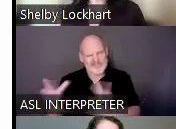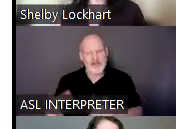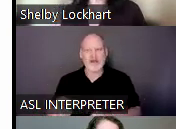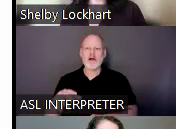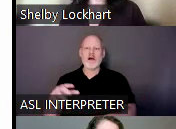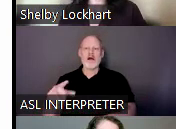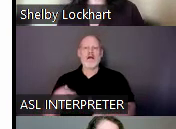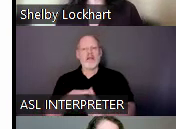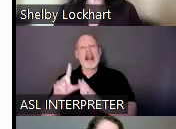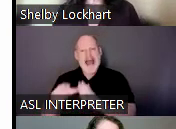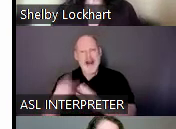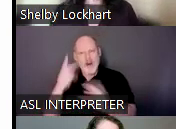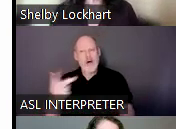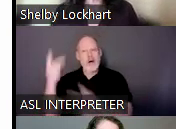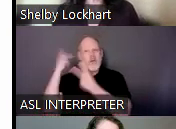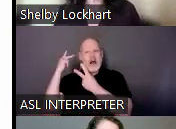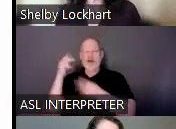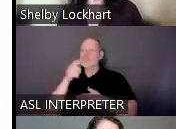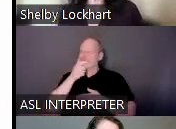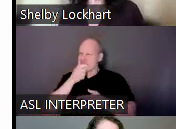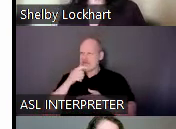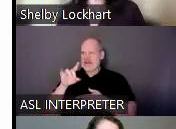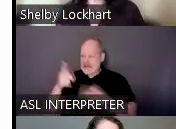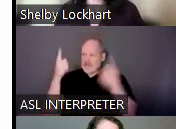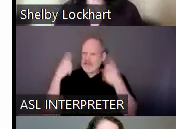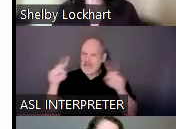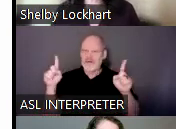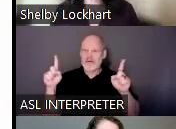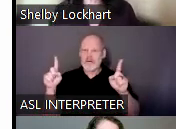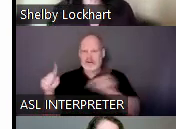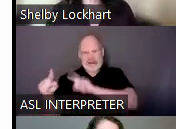do to improve attendance on Monday mornings? This is probably one of our